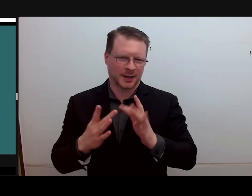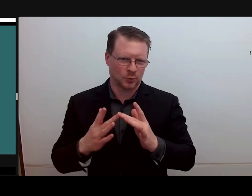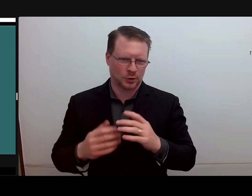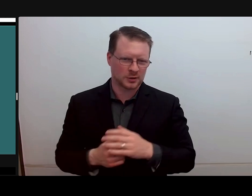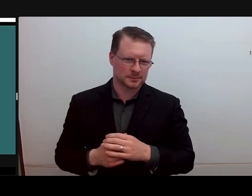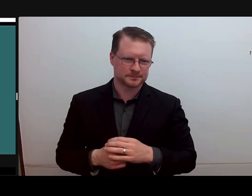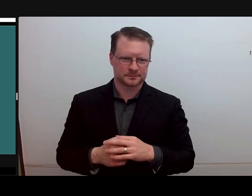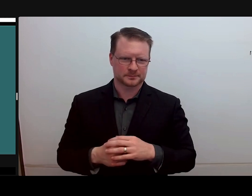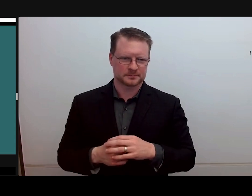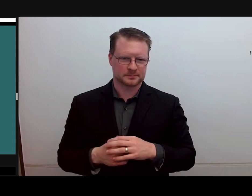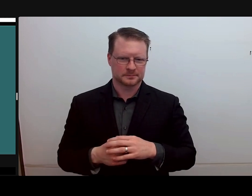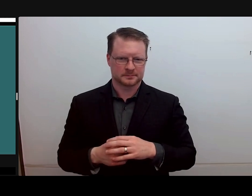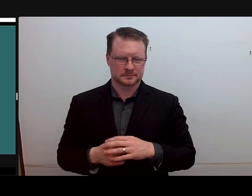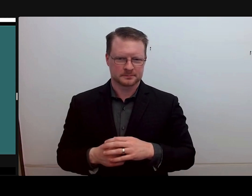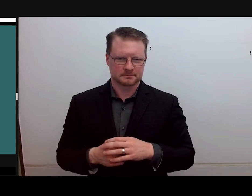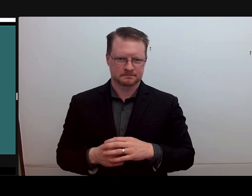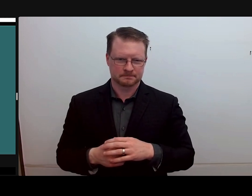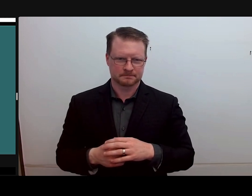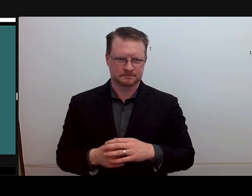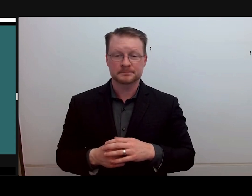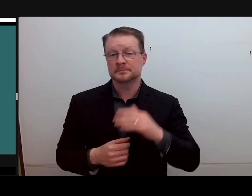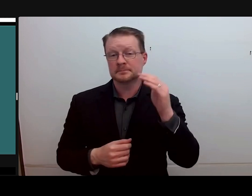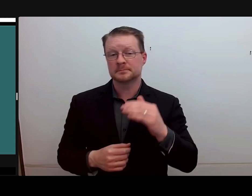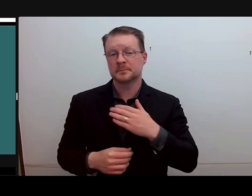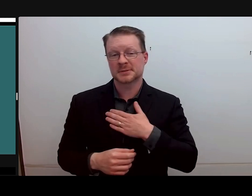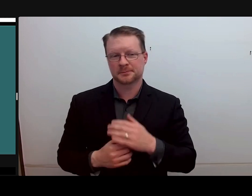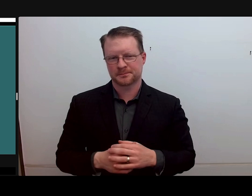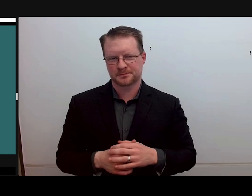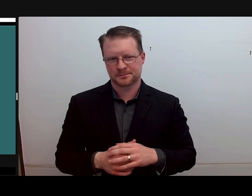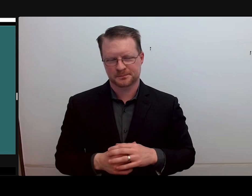so to speak, or of their mentorship network. Next slide, please.